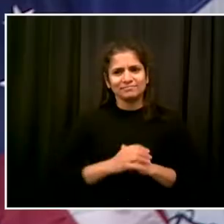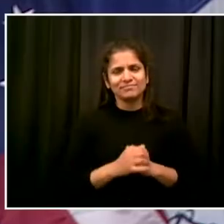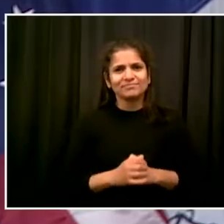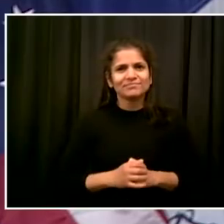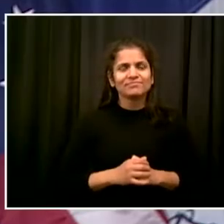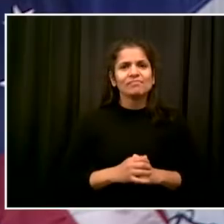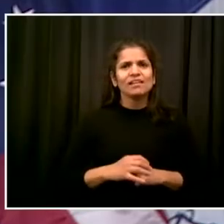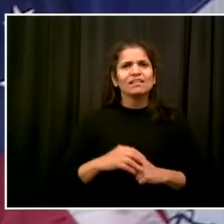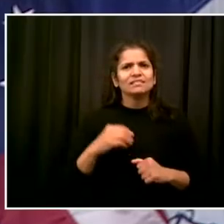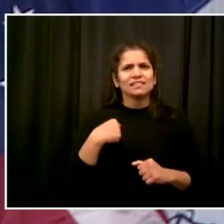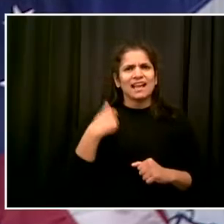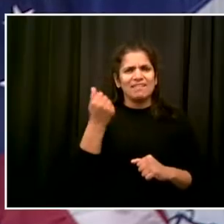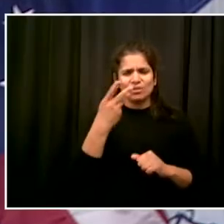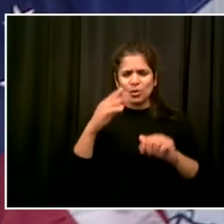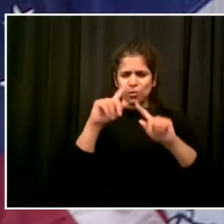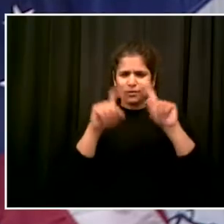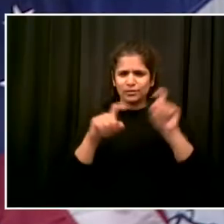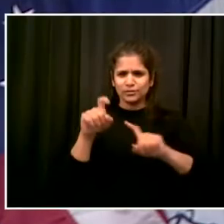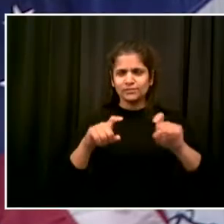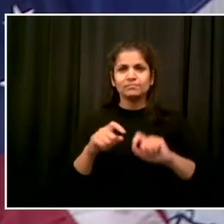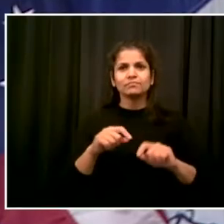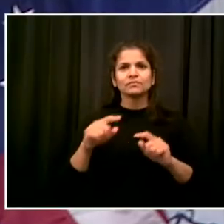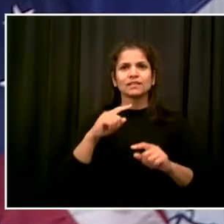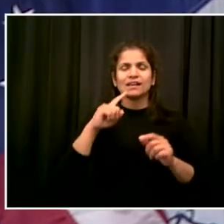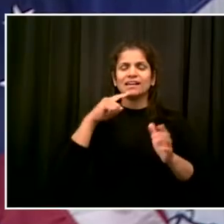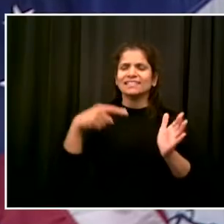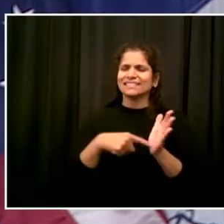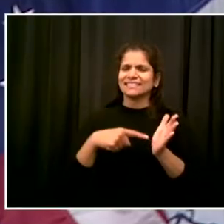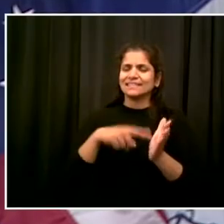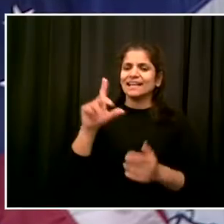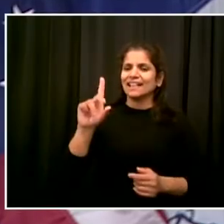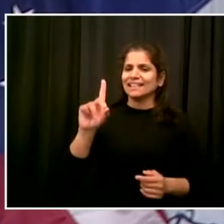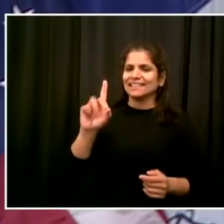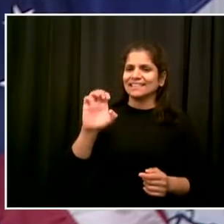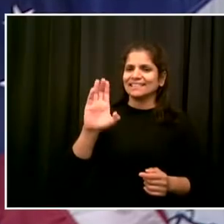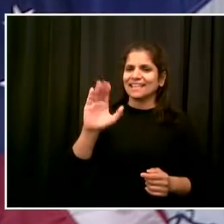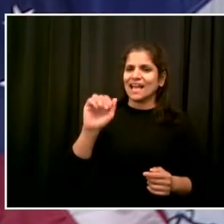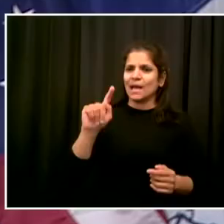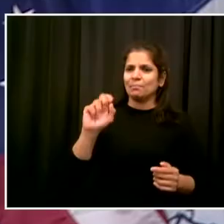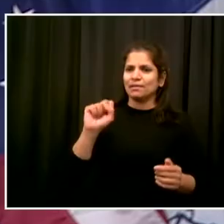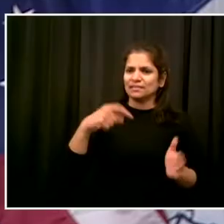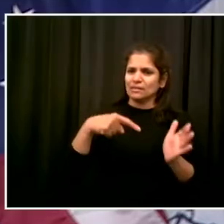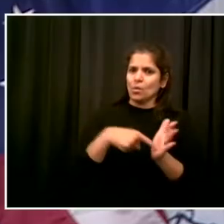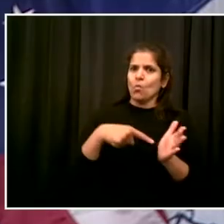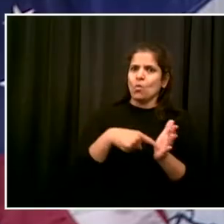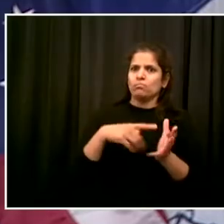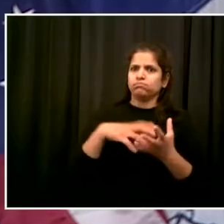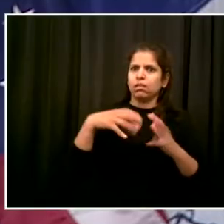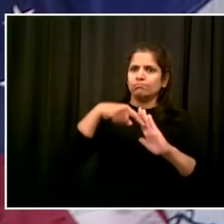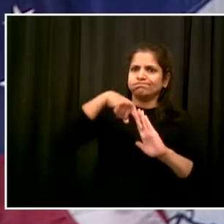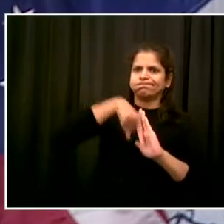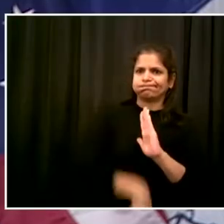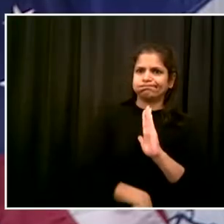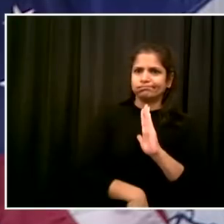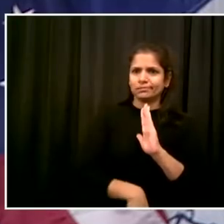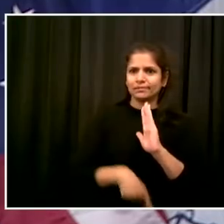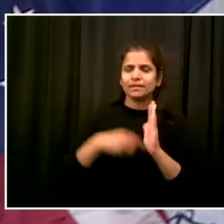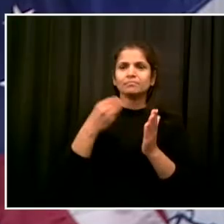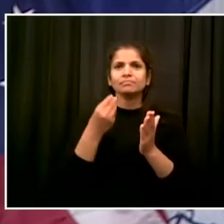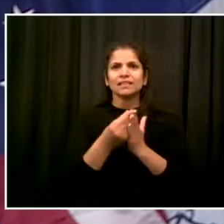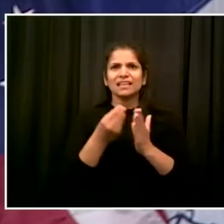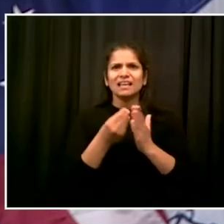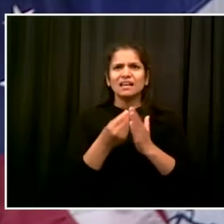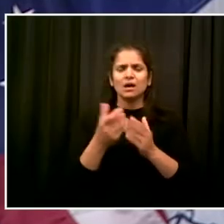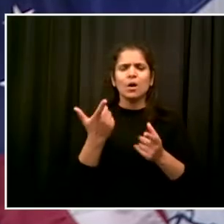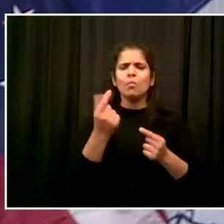A CRISIS.